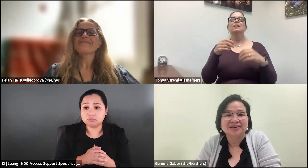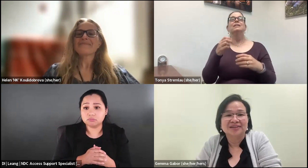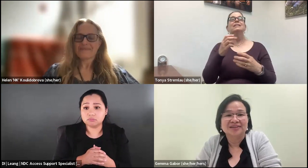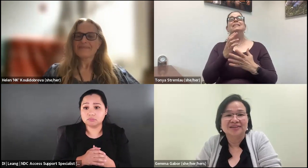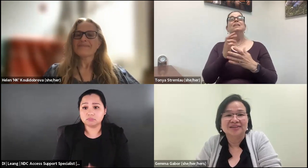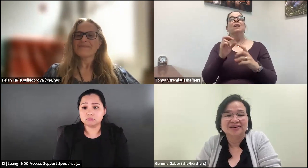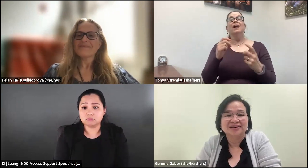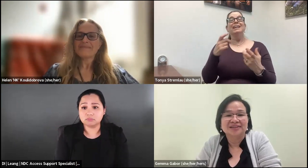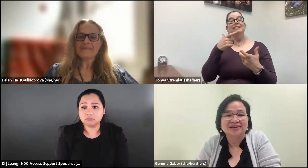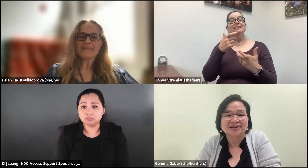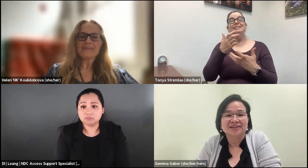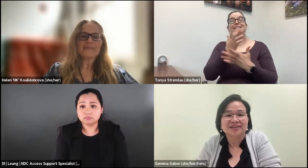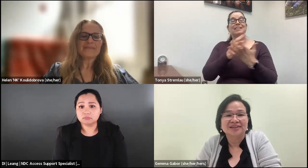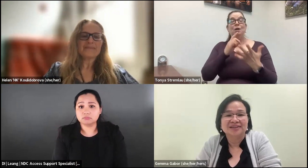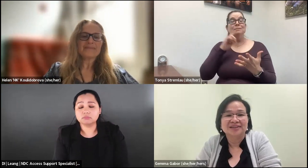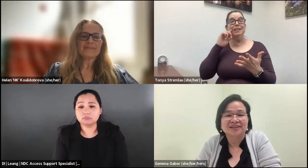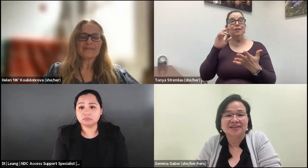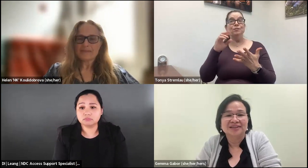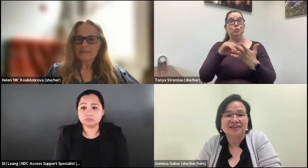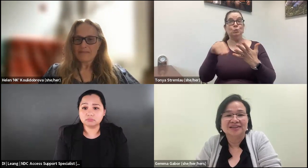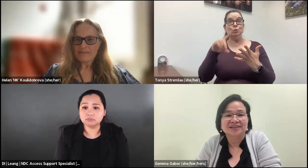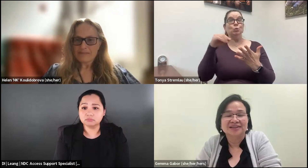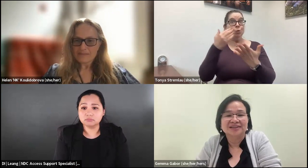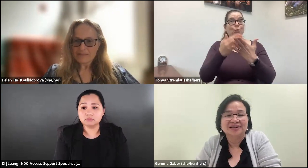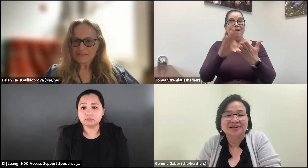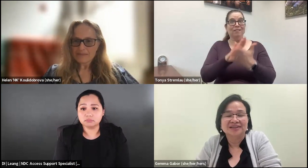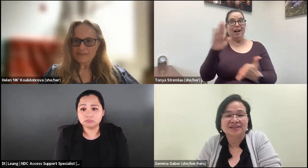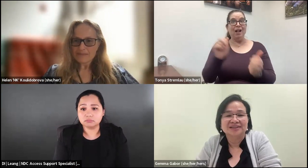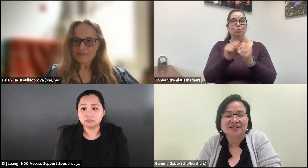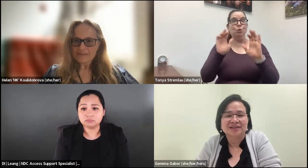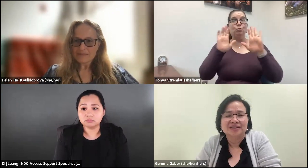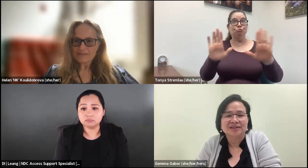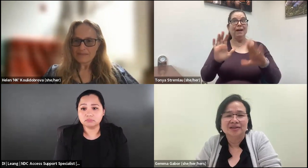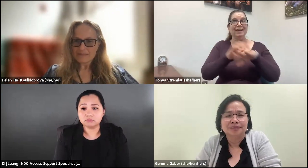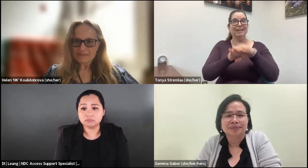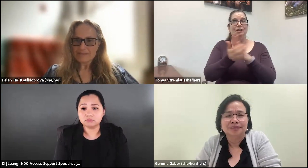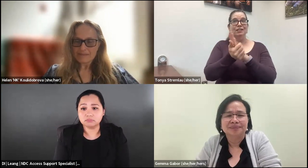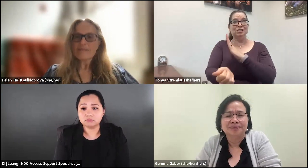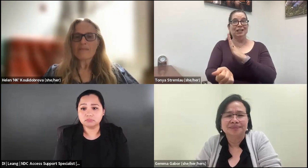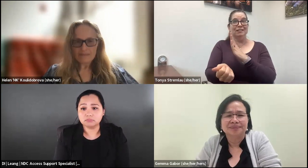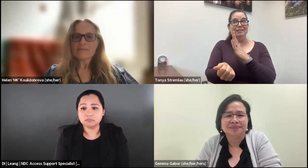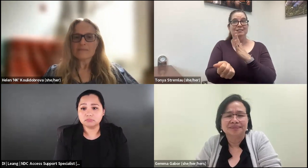Yeah. This is Tonya. I would say some deaf students do arrive to college